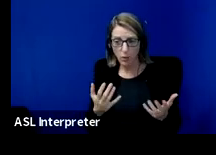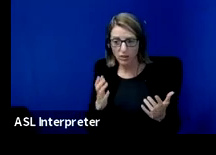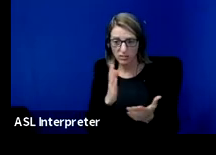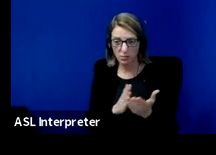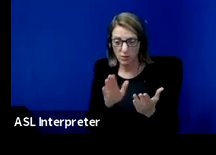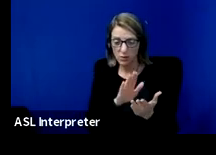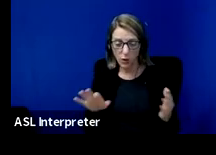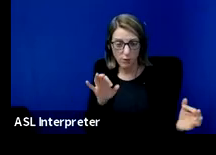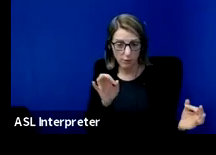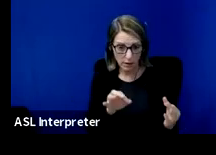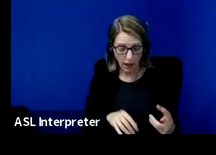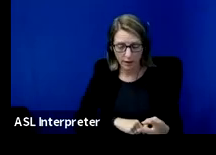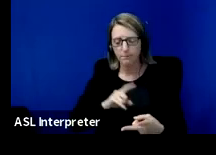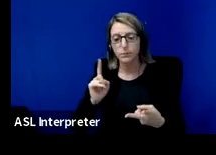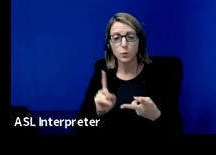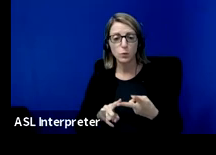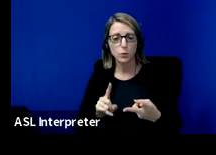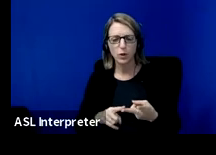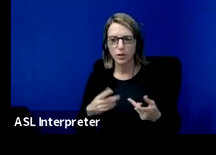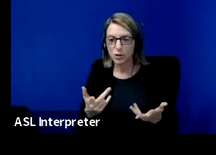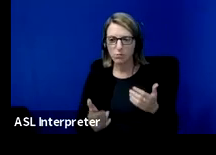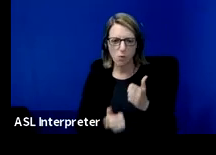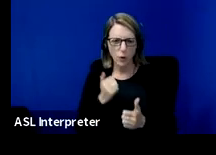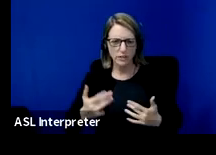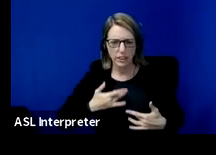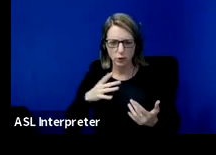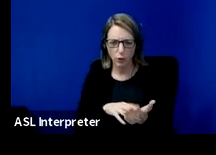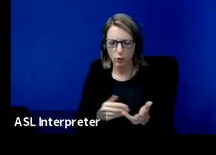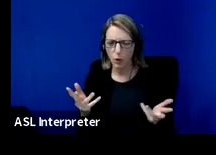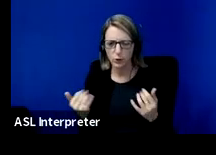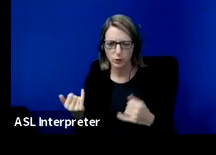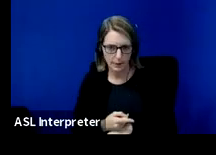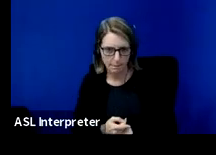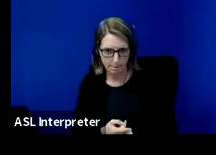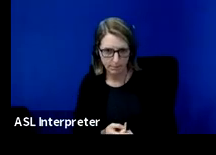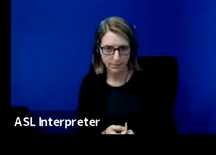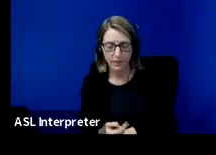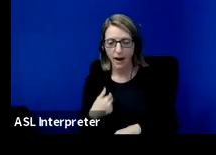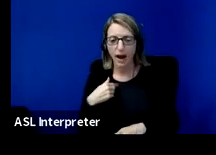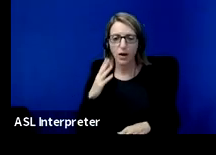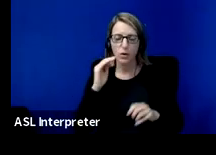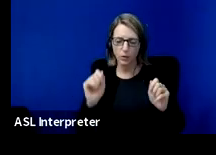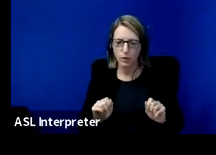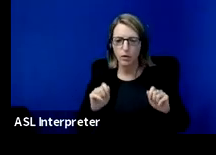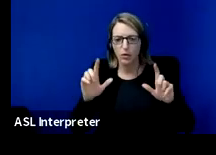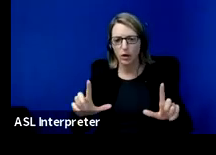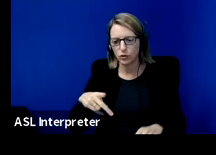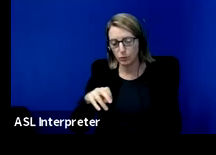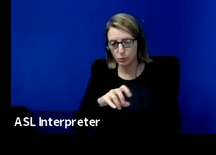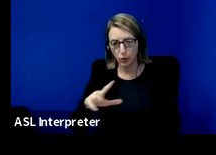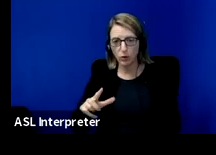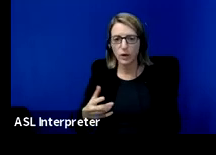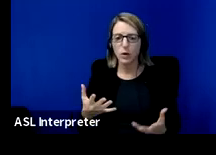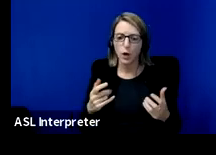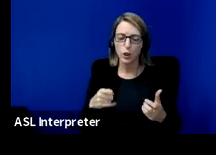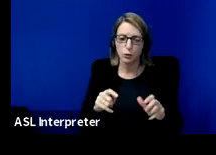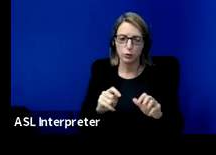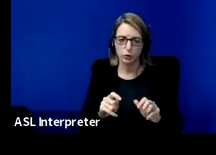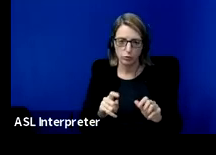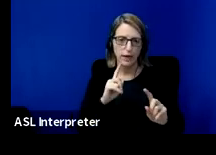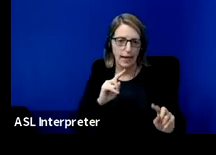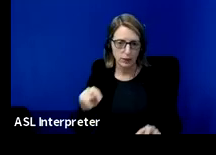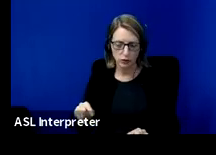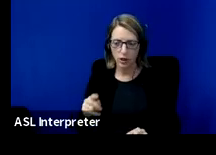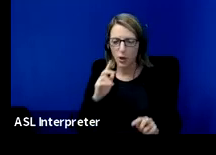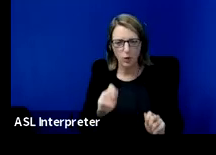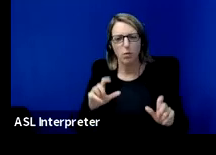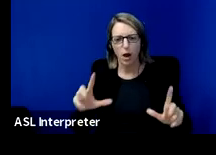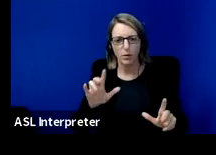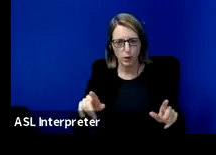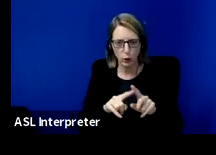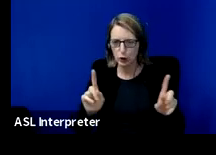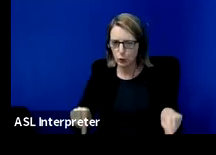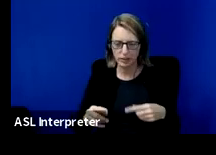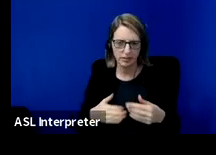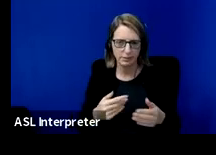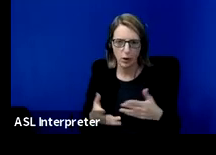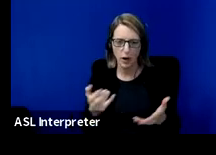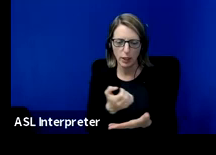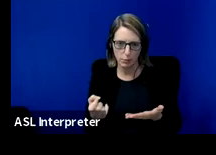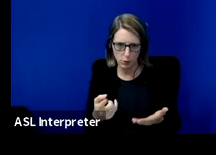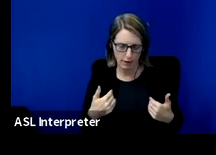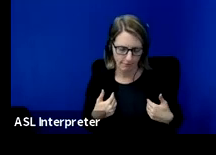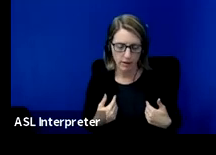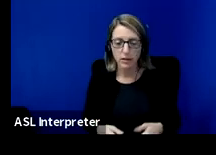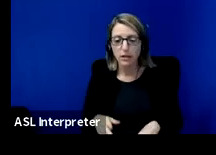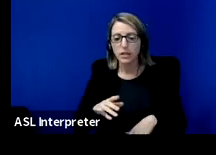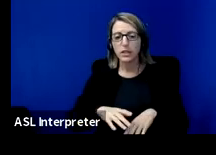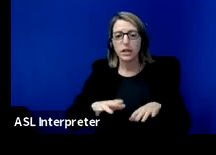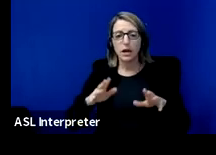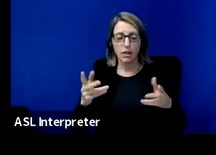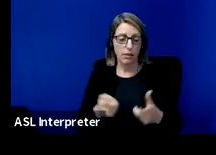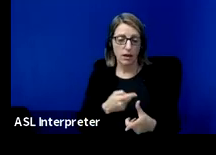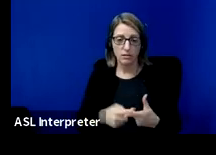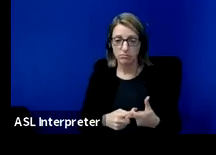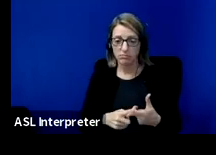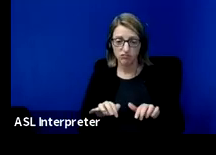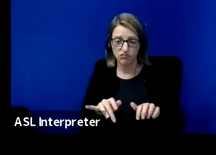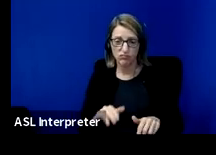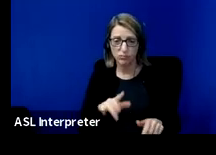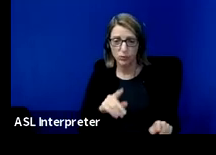ESD 113 - Andrew Hickman: And then number two, what are you most excited to learn today. So I'm going to launch the poll. We would like you to take it, it will pop up on your screen, no matter what device you're on and just click your responses and then we will share the results in a few minutes. Here we go.